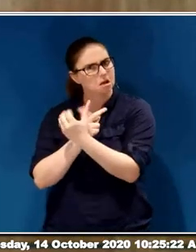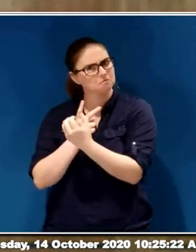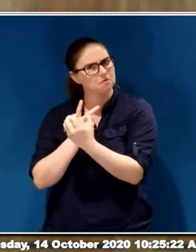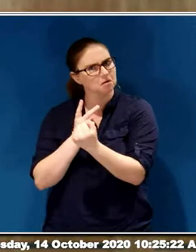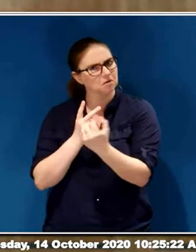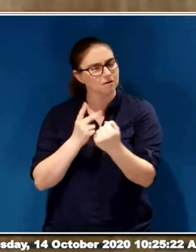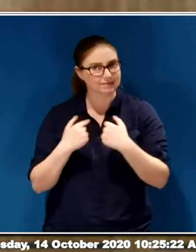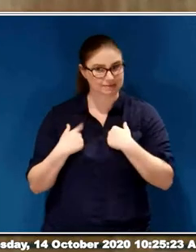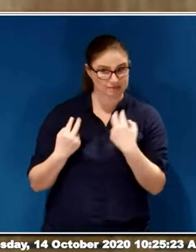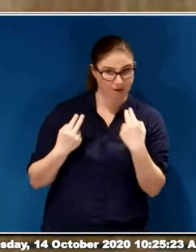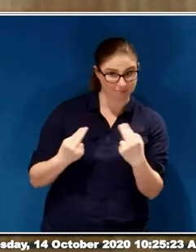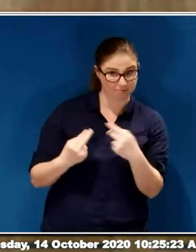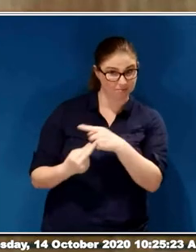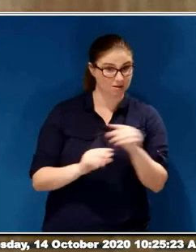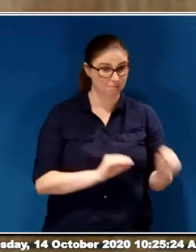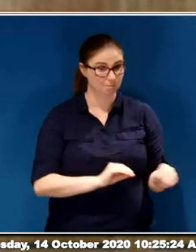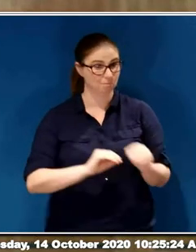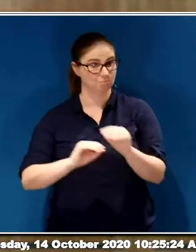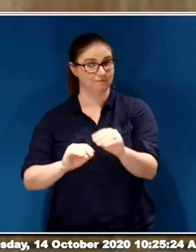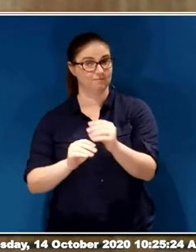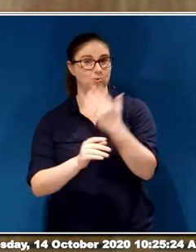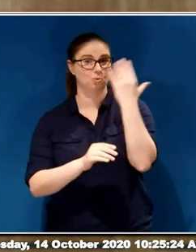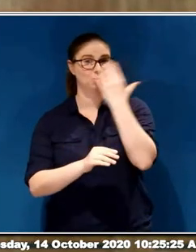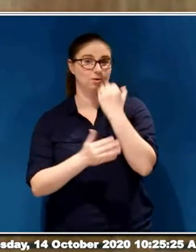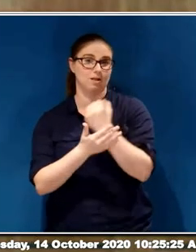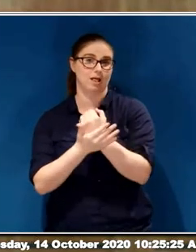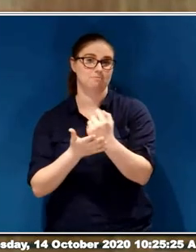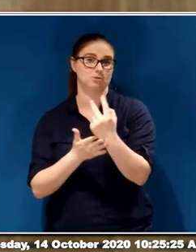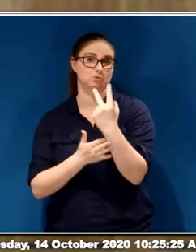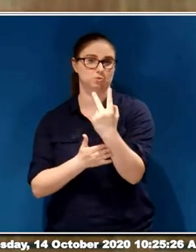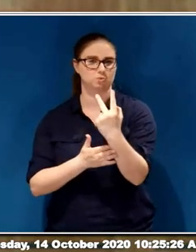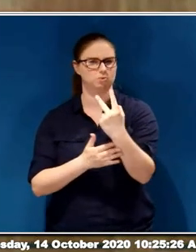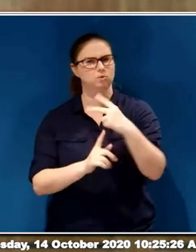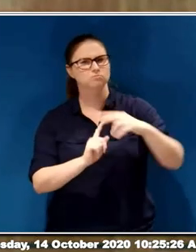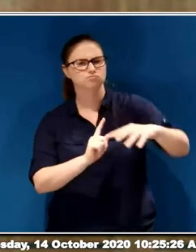living in our local area so that with some support he could be like most